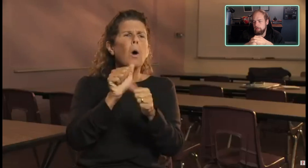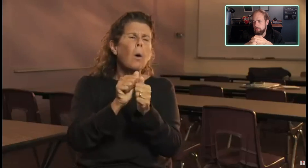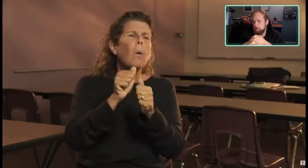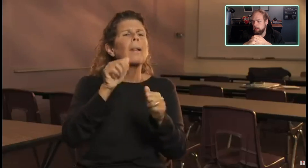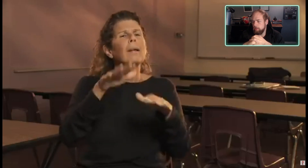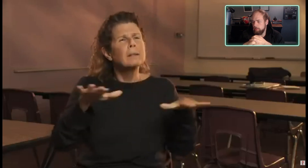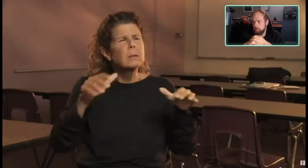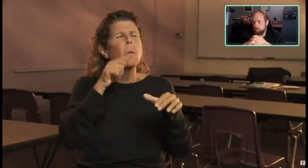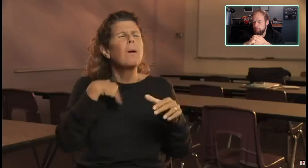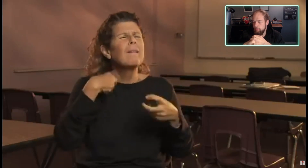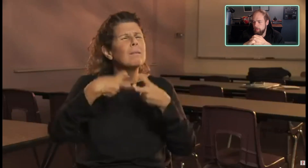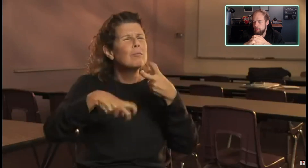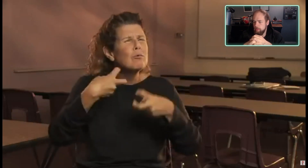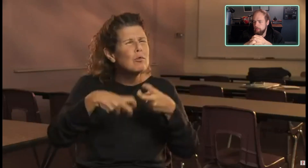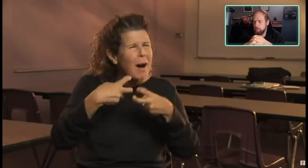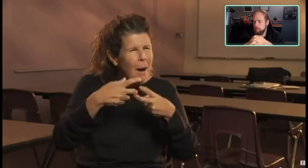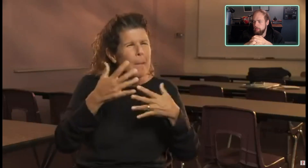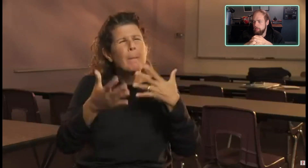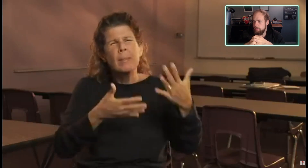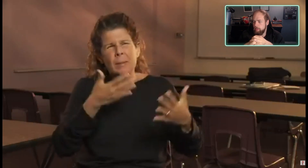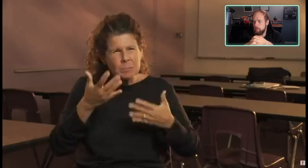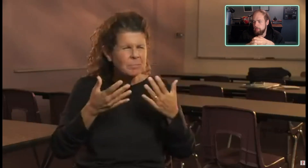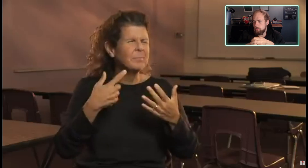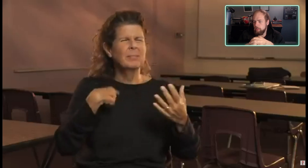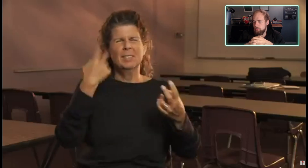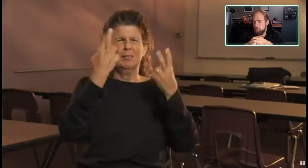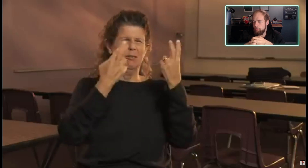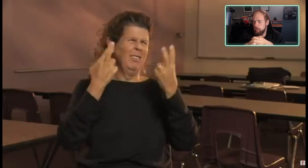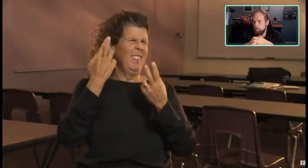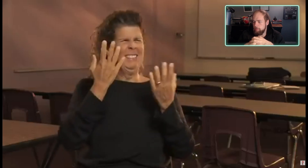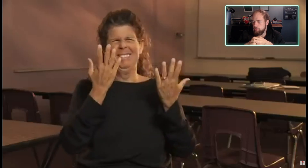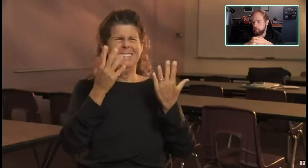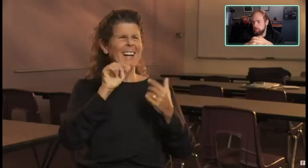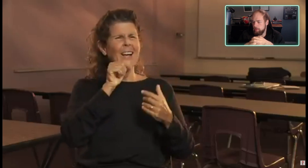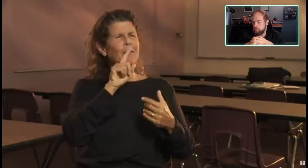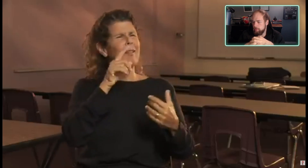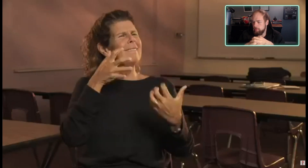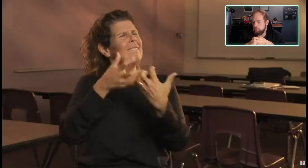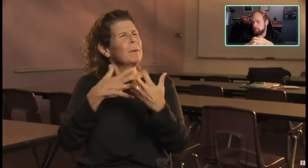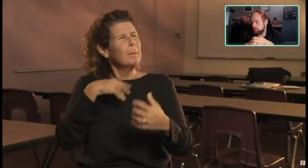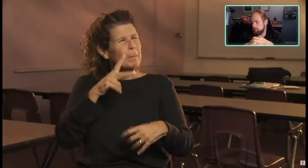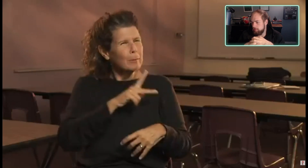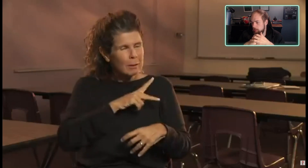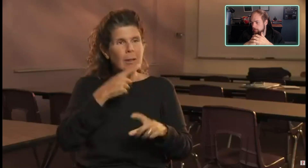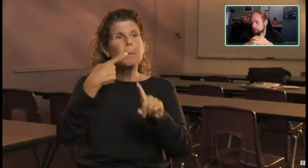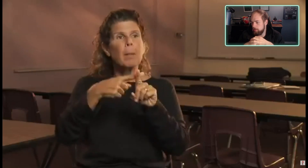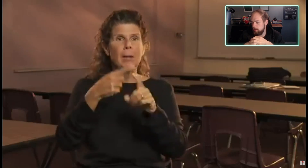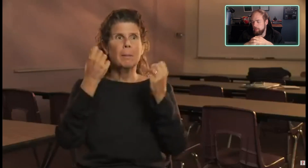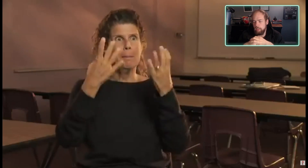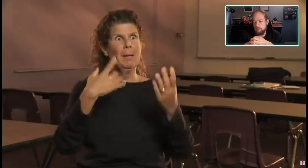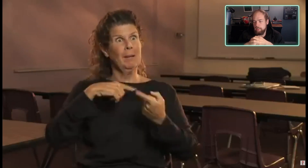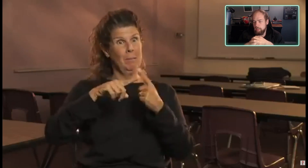a school counselor know kids who have problems with whatever I realize it's